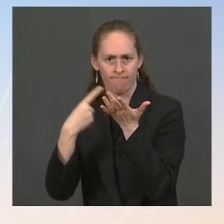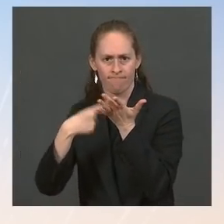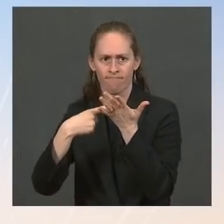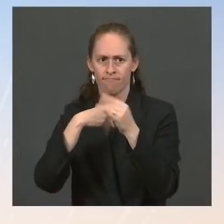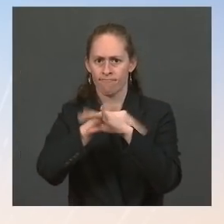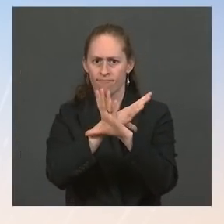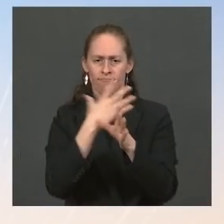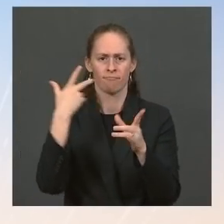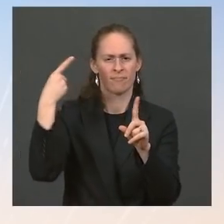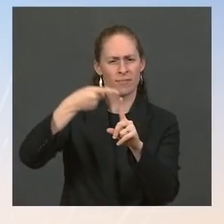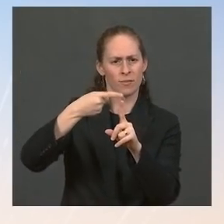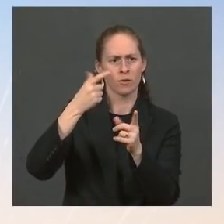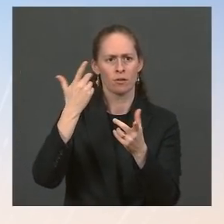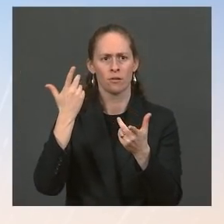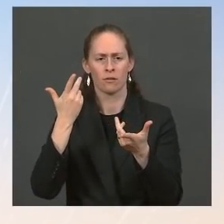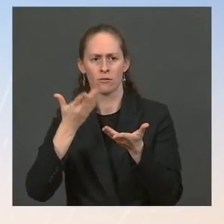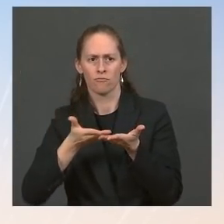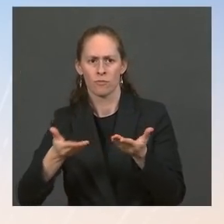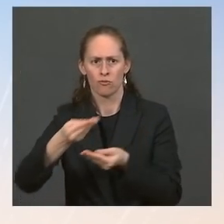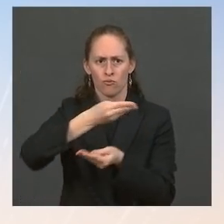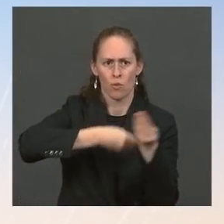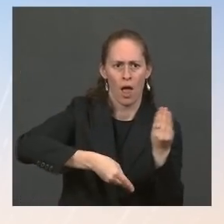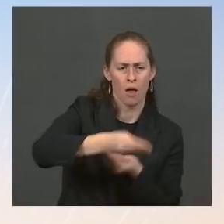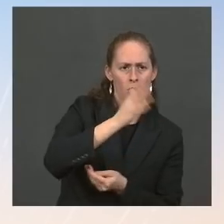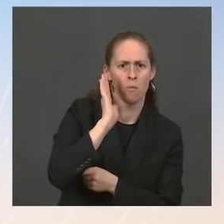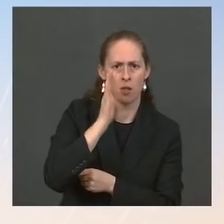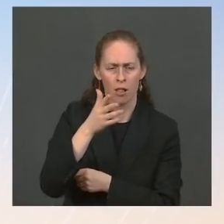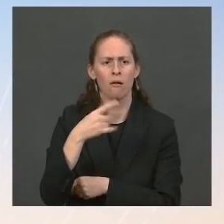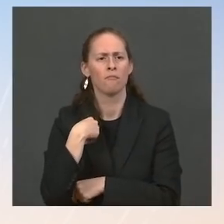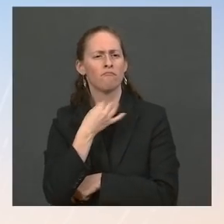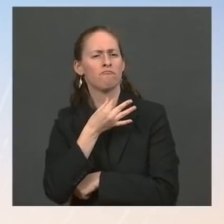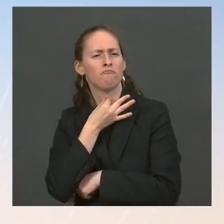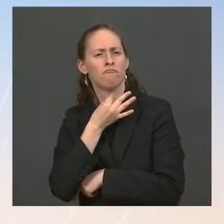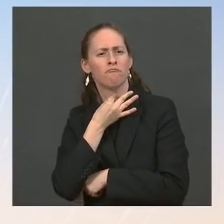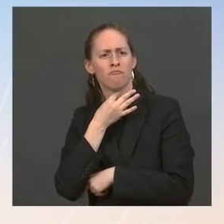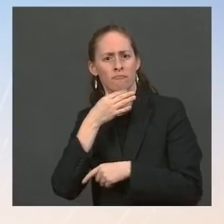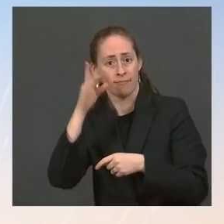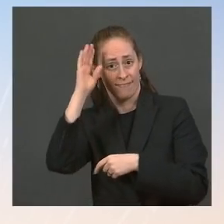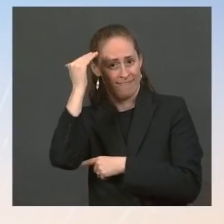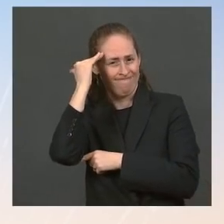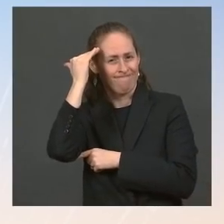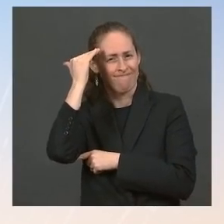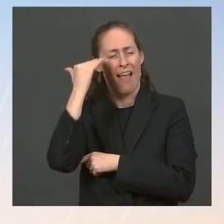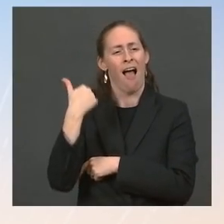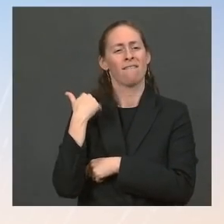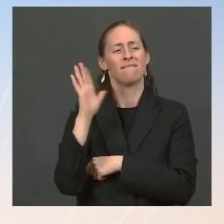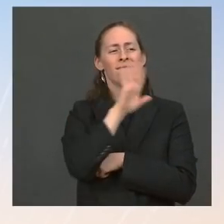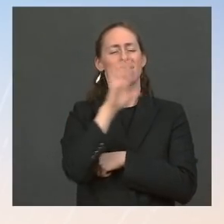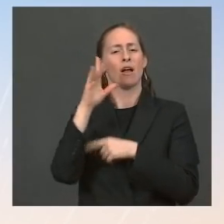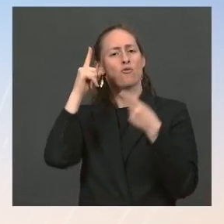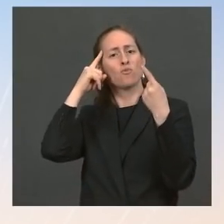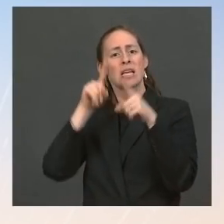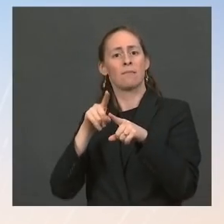is nearing an end, China is still very short -- falling very short of its pledges to buy more goods and services.